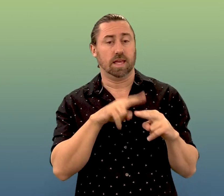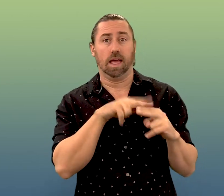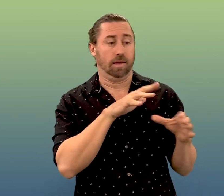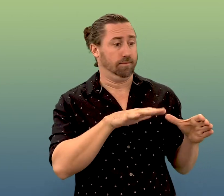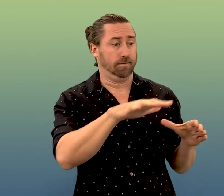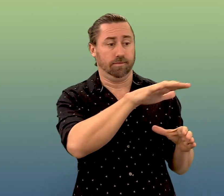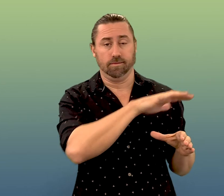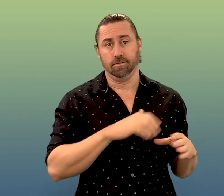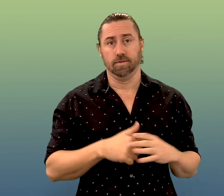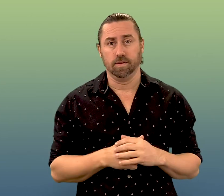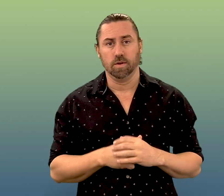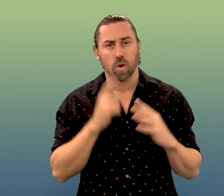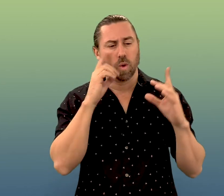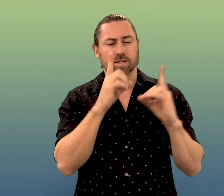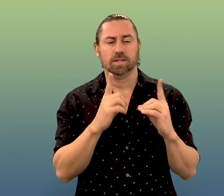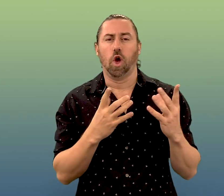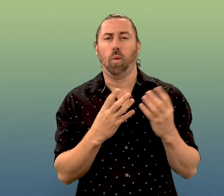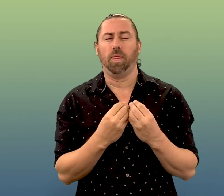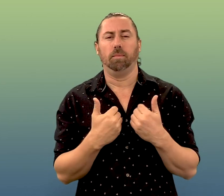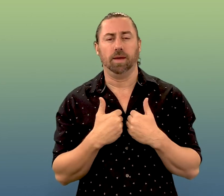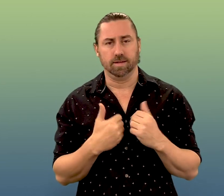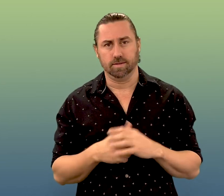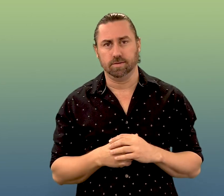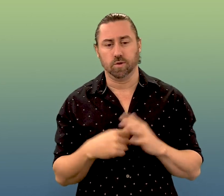Our employees. Design with me.